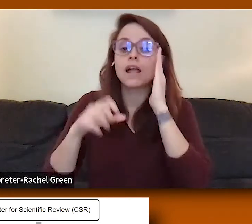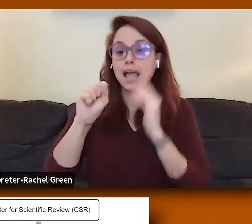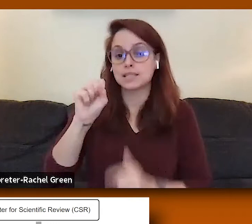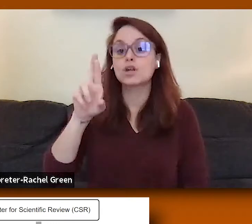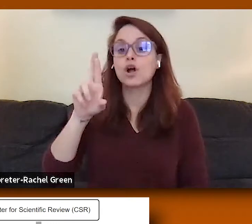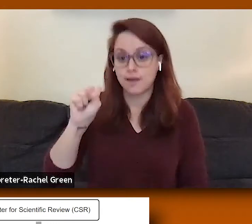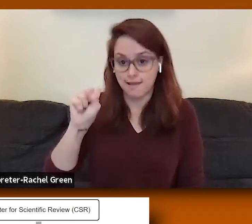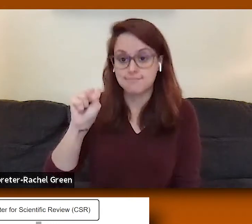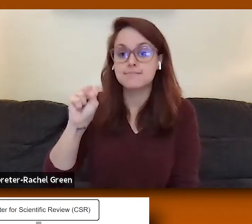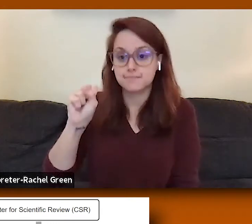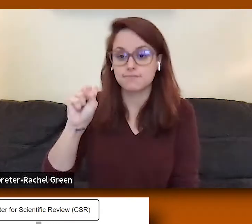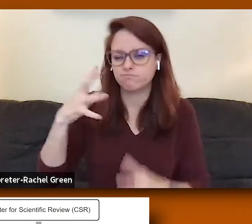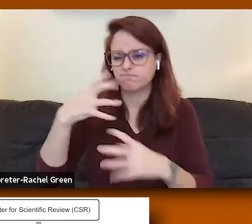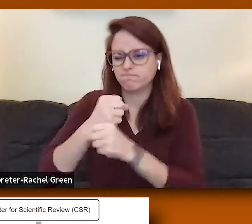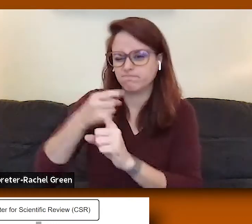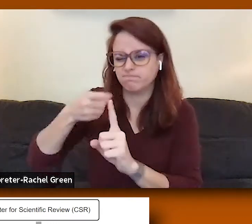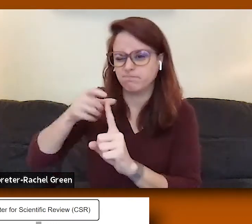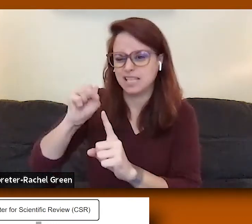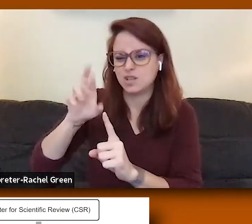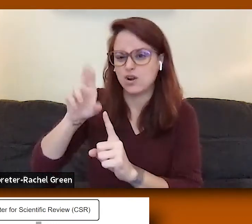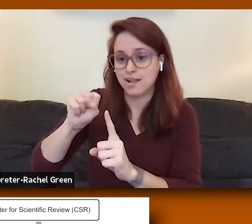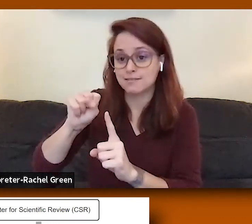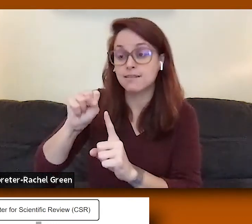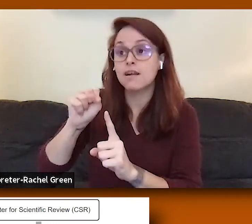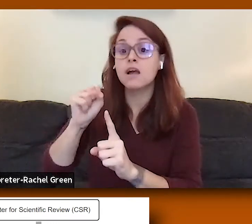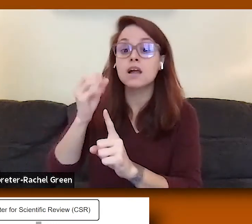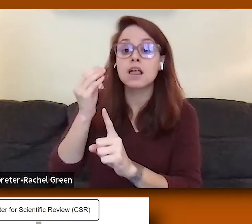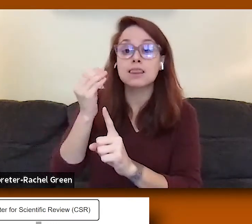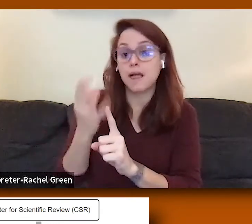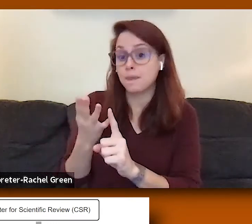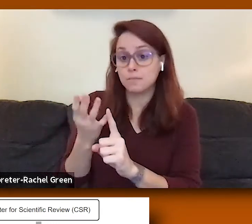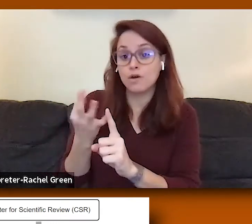SRS...you can let them know if you want to.